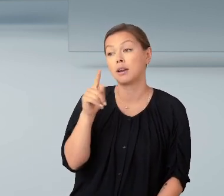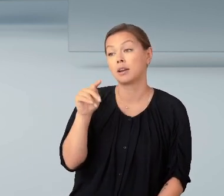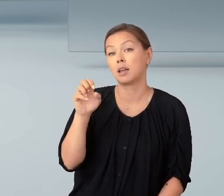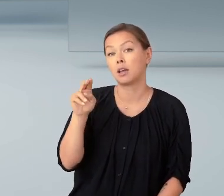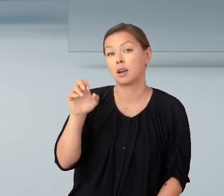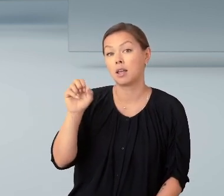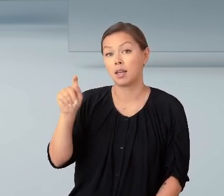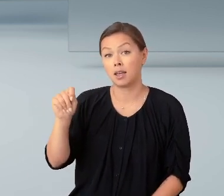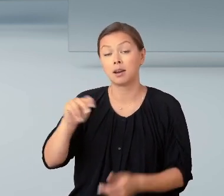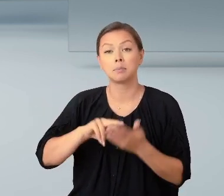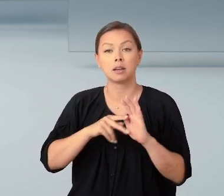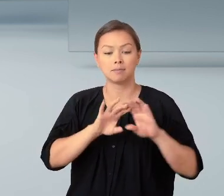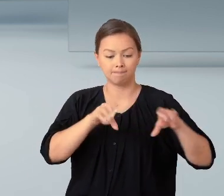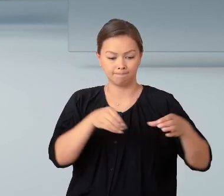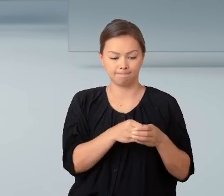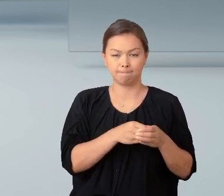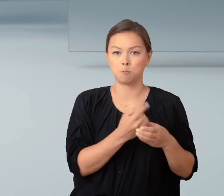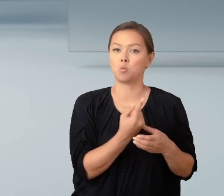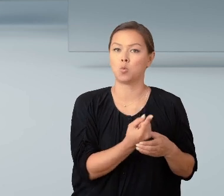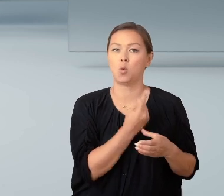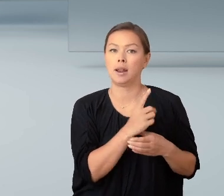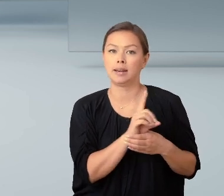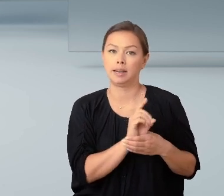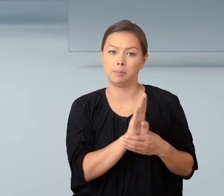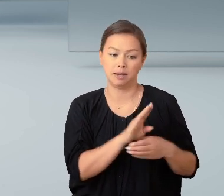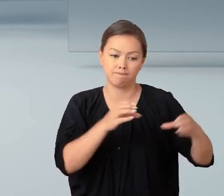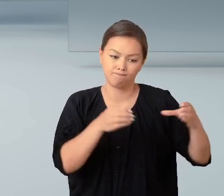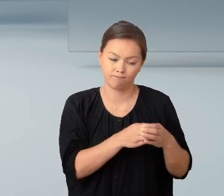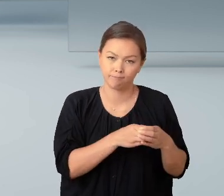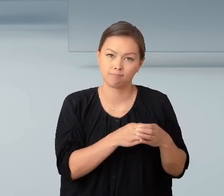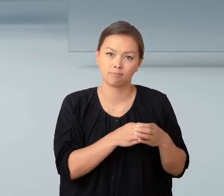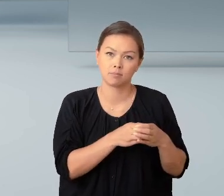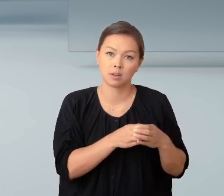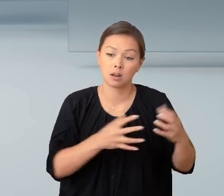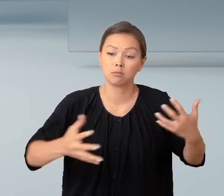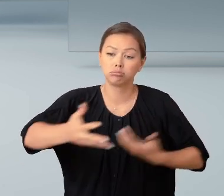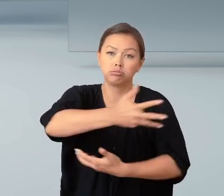and is never mixed with data from other tenants. This ensures complete